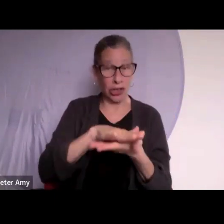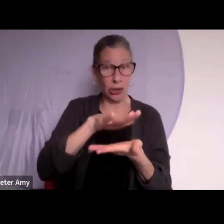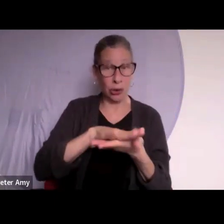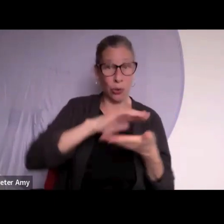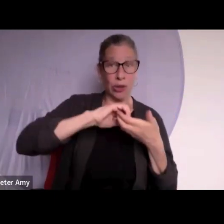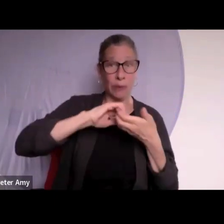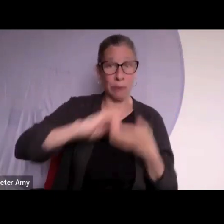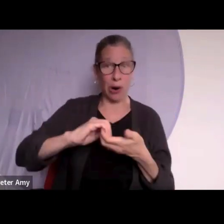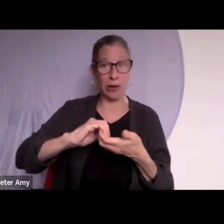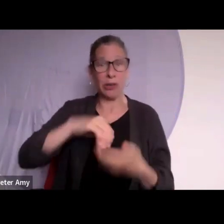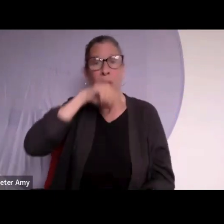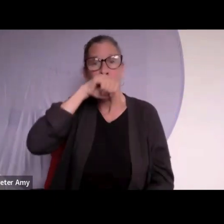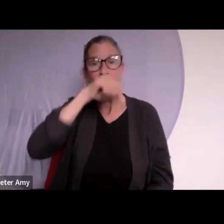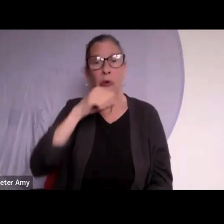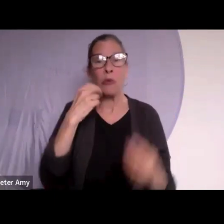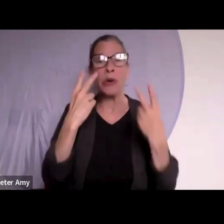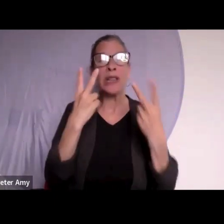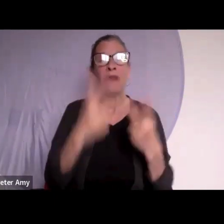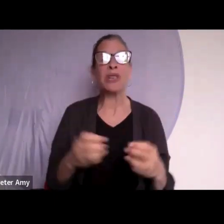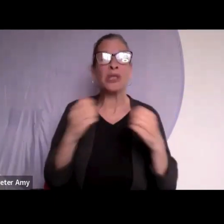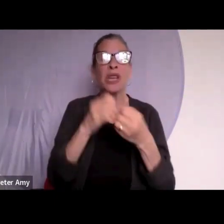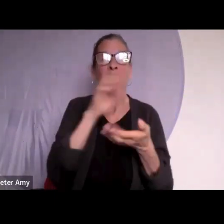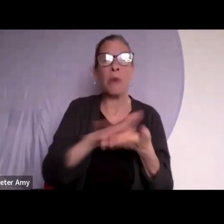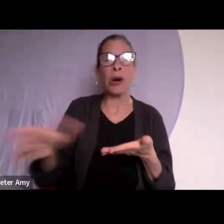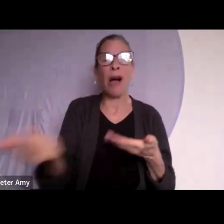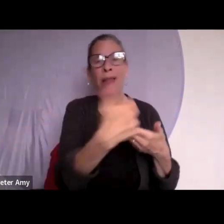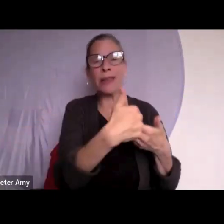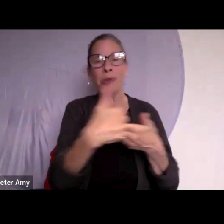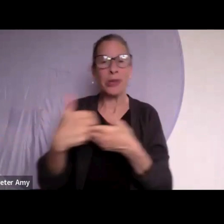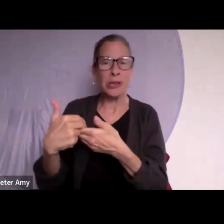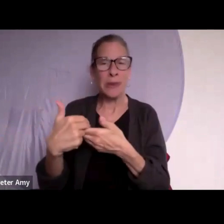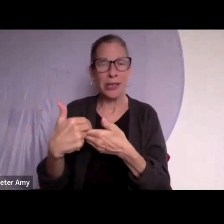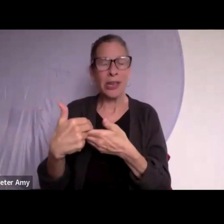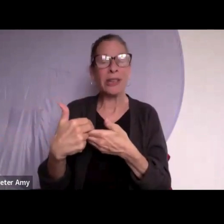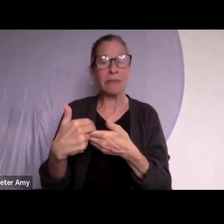love to see more college participation. We used to screen